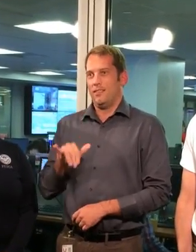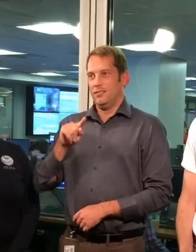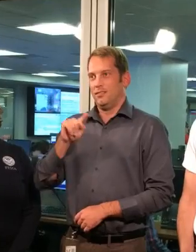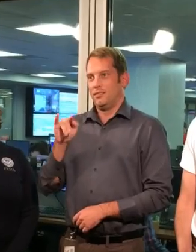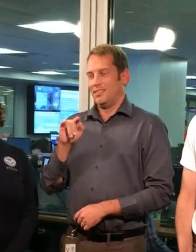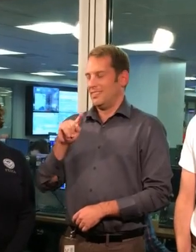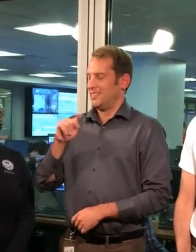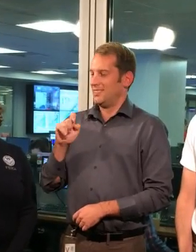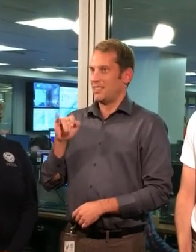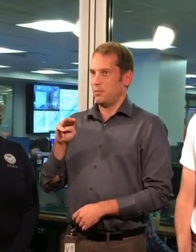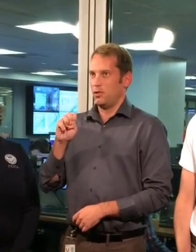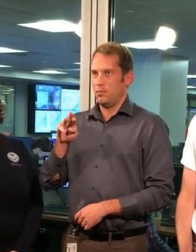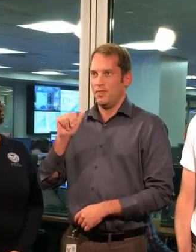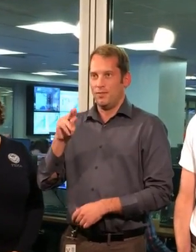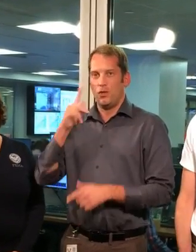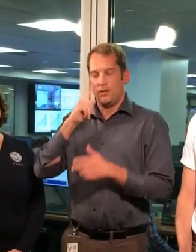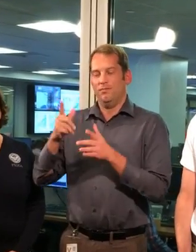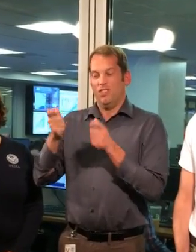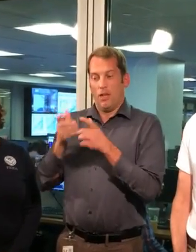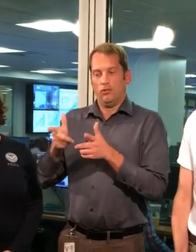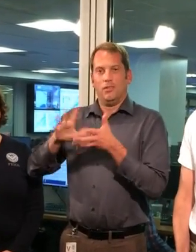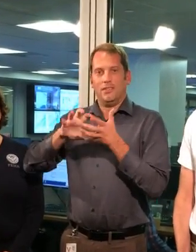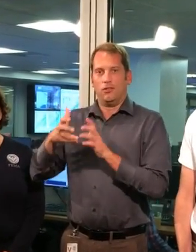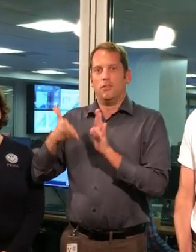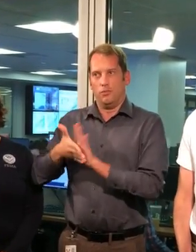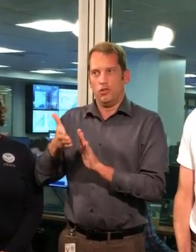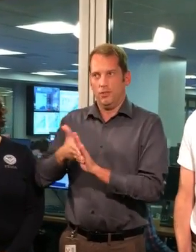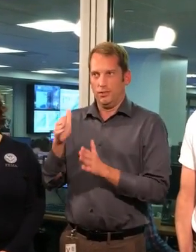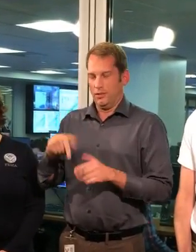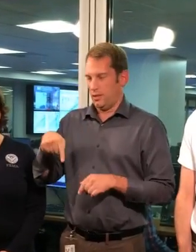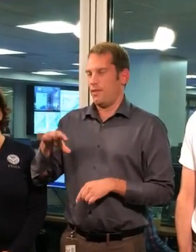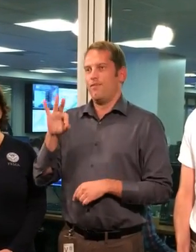We're coming to you today from our National Response Coordination Center and we wanted